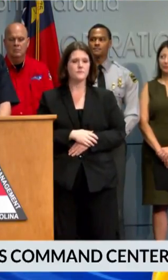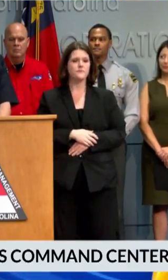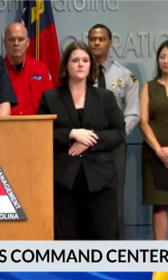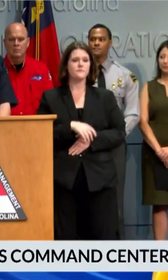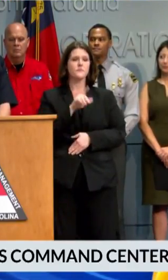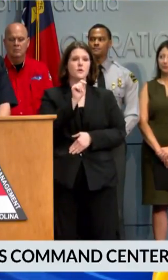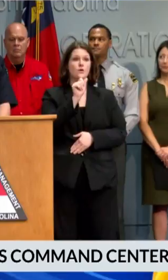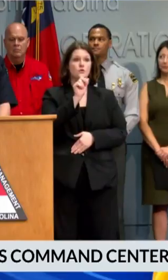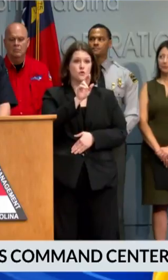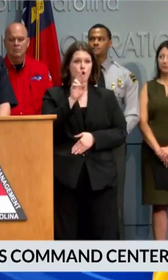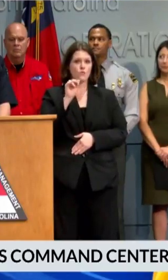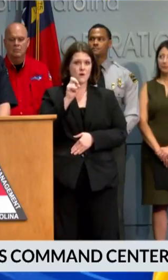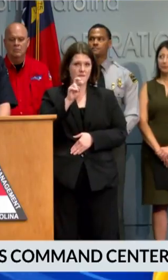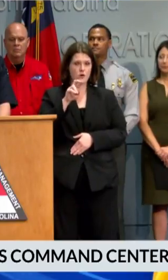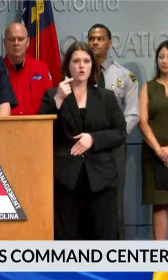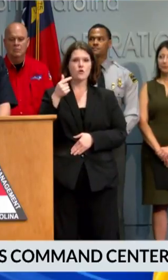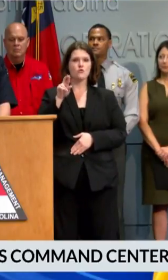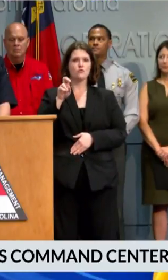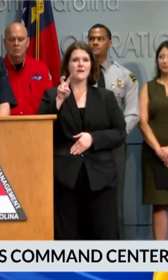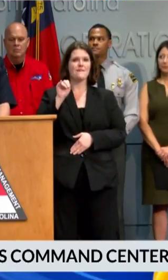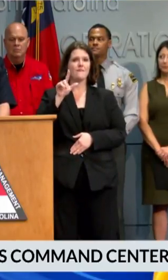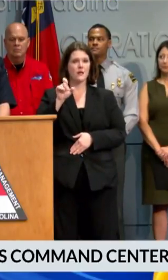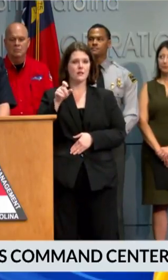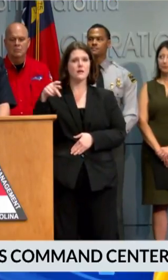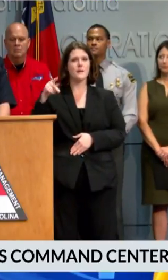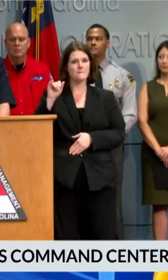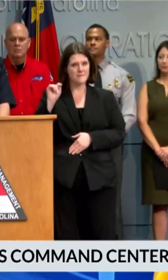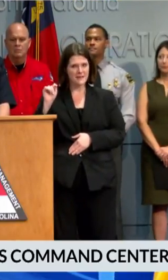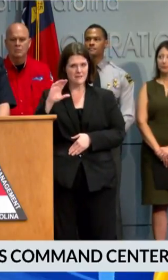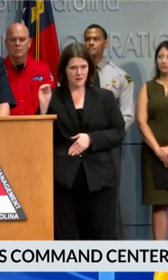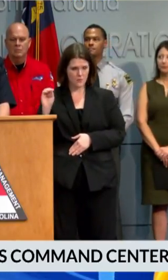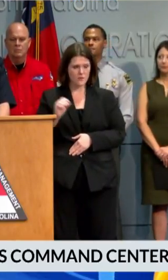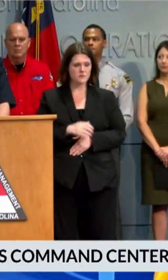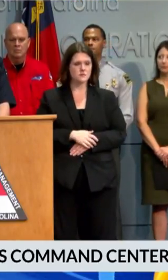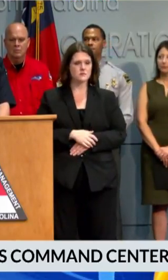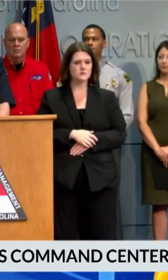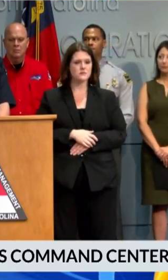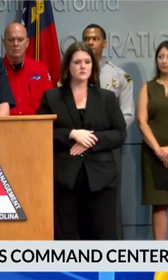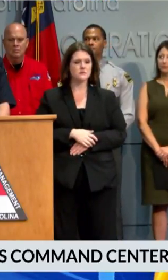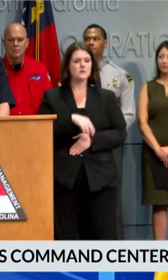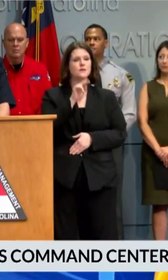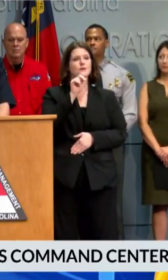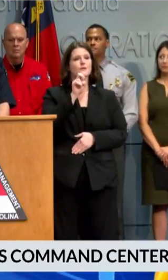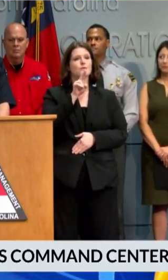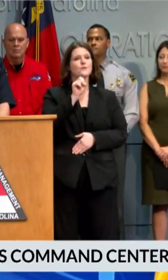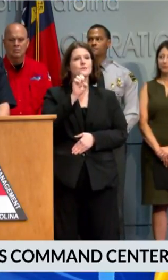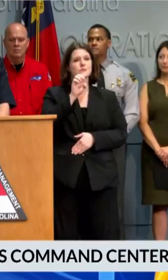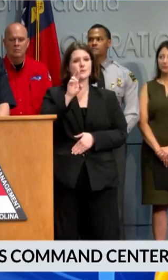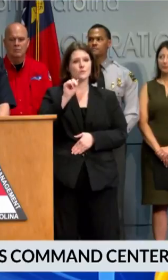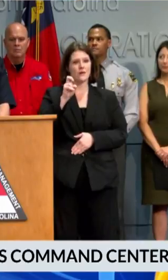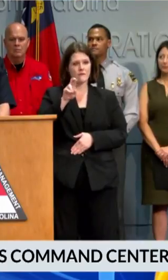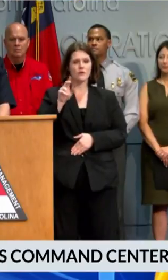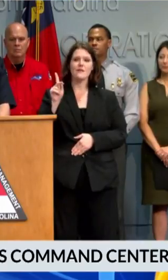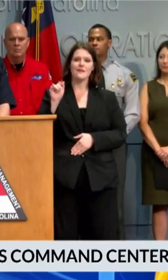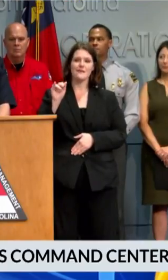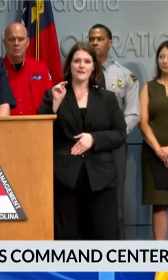NORTHEAST CAPE FEAR RIVER. NEUSE RIVER AT GOLDSBORO IN WAYNE COUNTY.